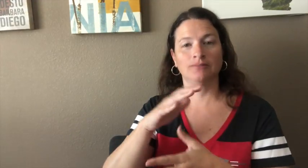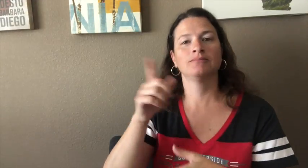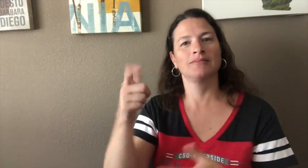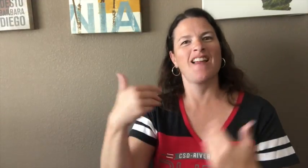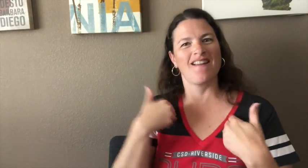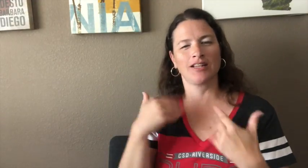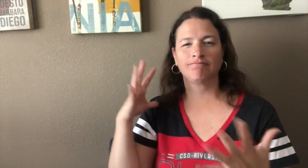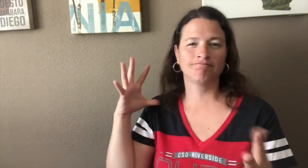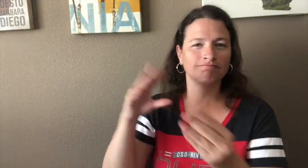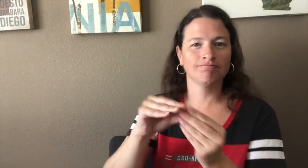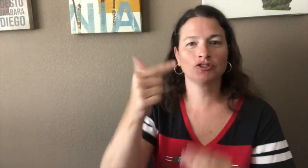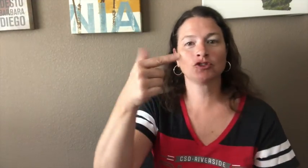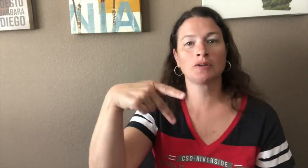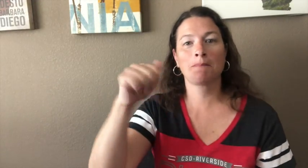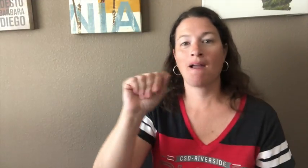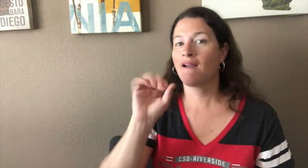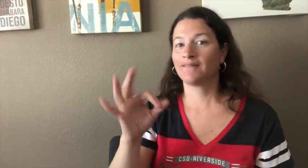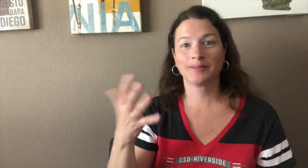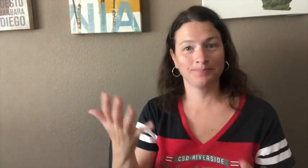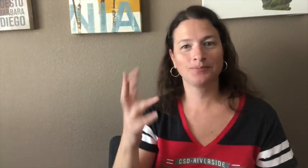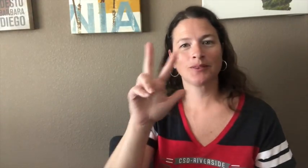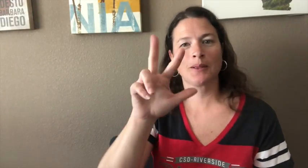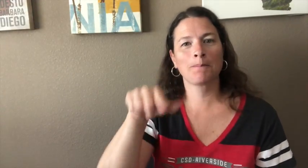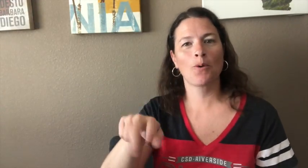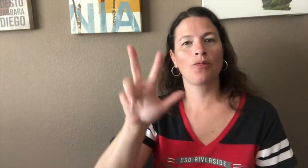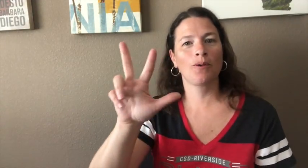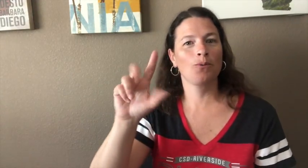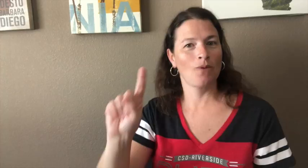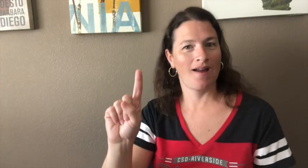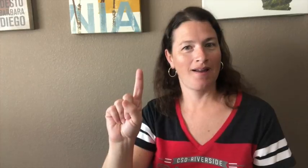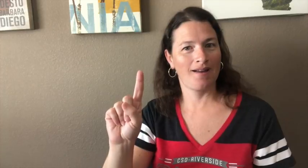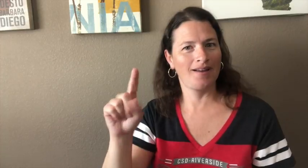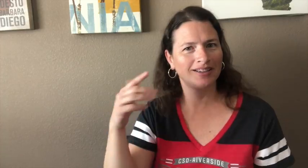This student has a cumulative GPA of 3.31.